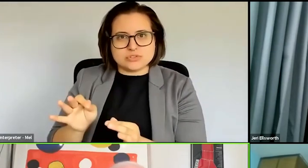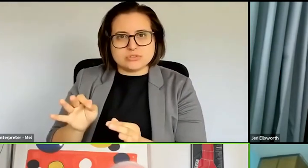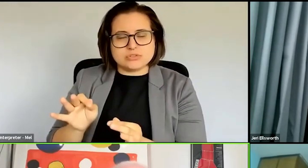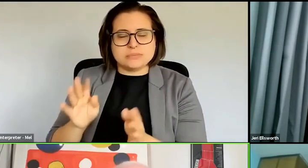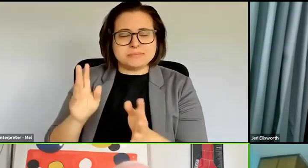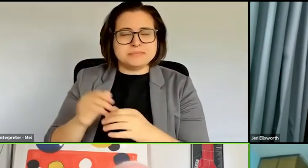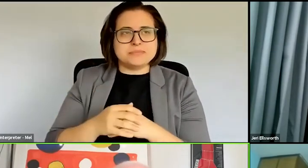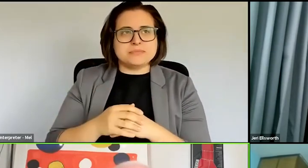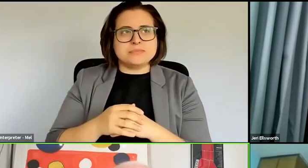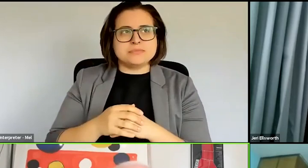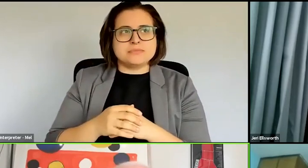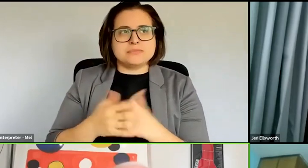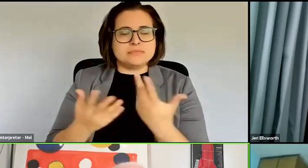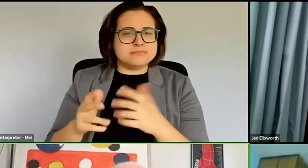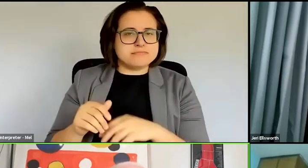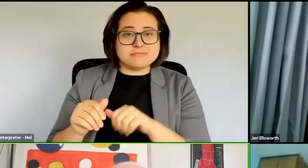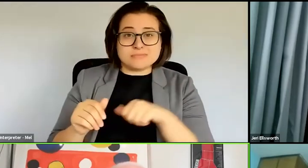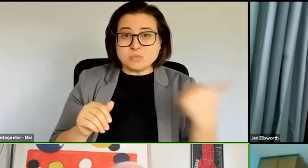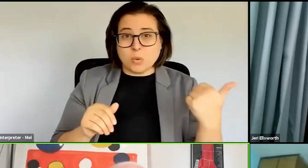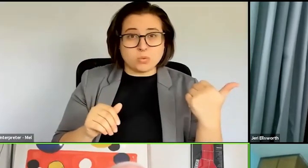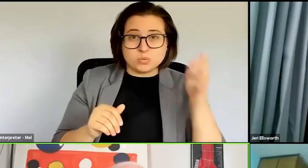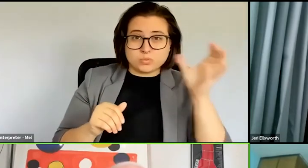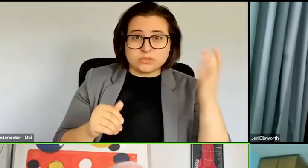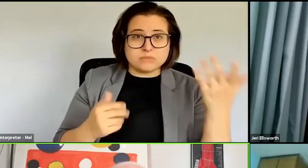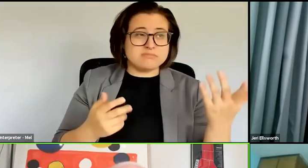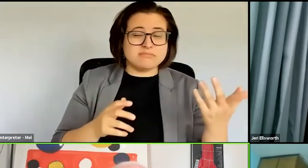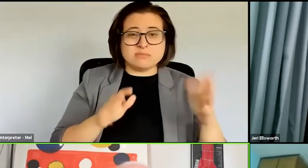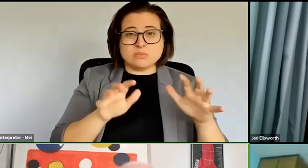is a good one, is you have to know your audience, and that doesn't mean know what they're going to